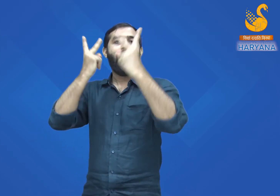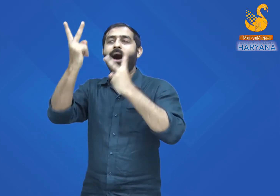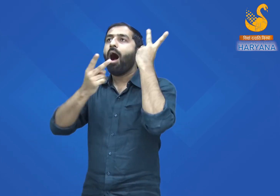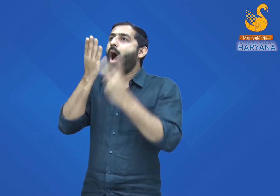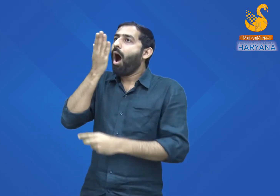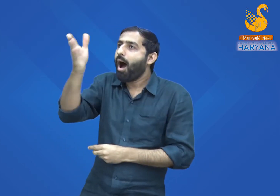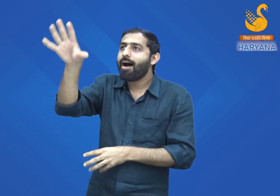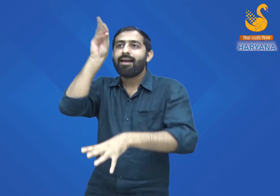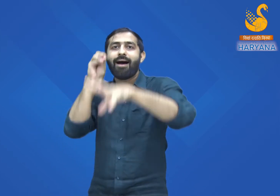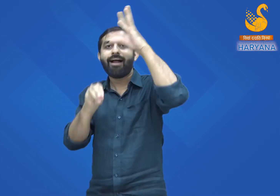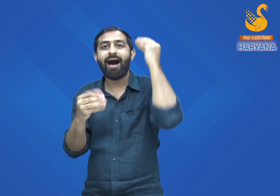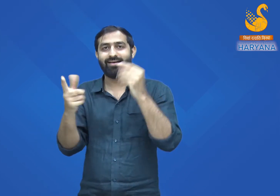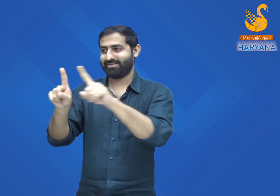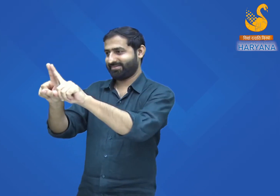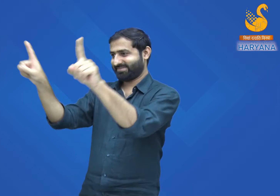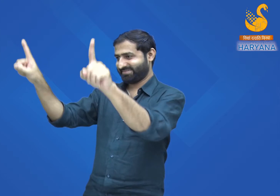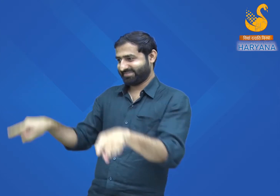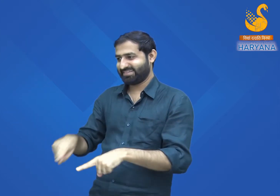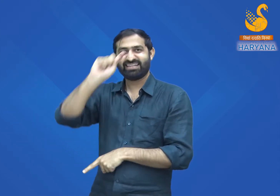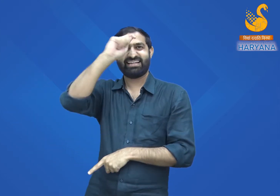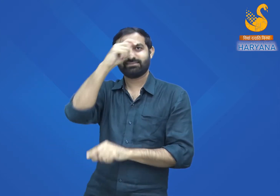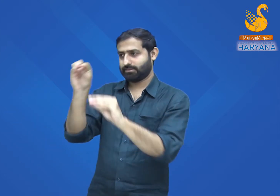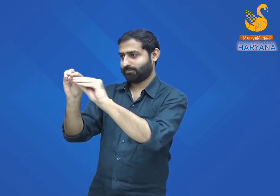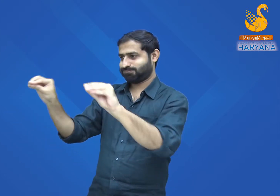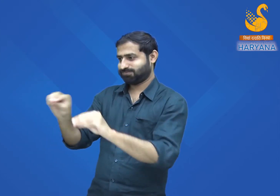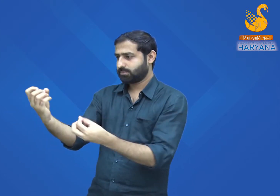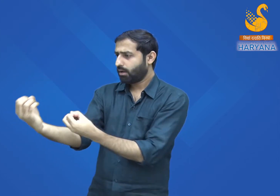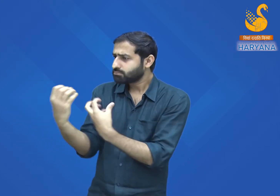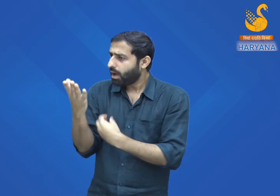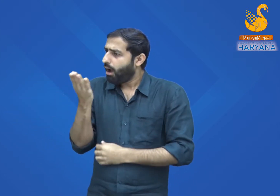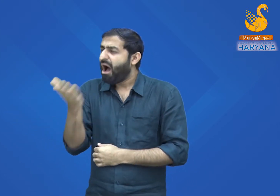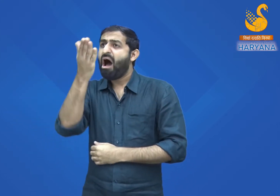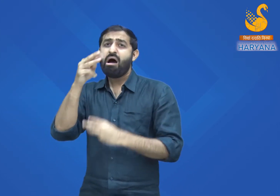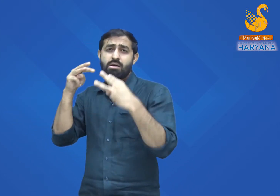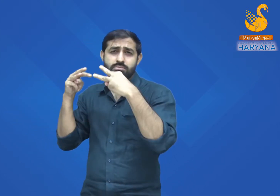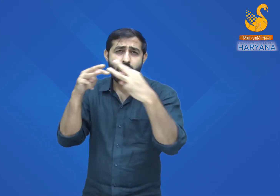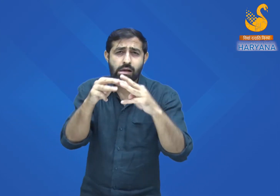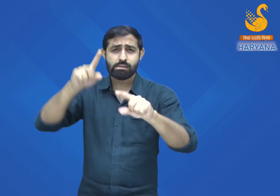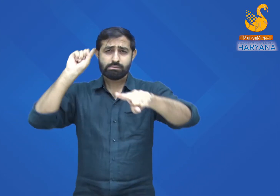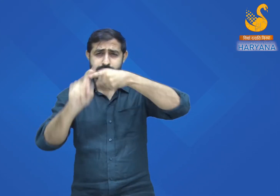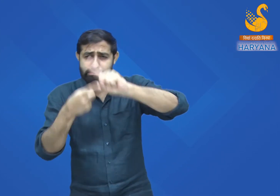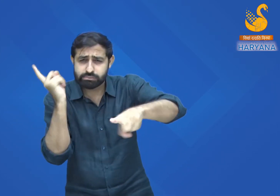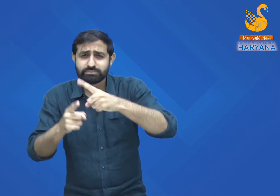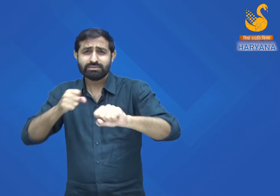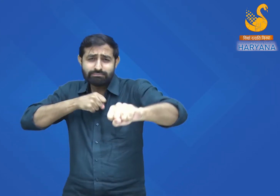and various things that have happened in the past. All this is conveyed through the structures and outside they have big granites